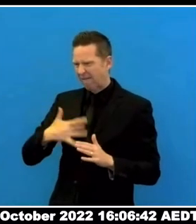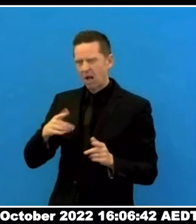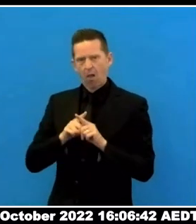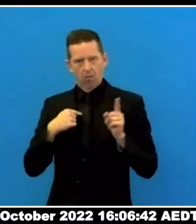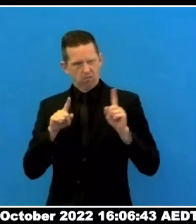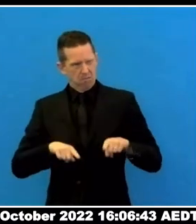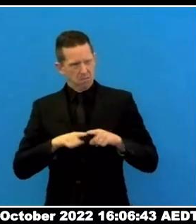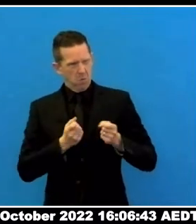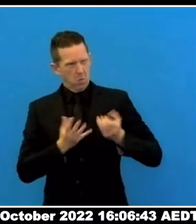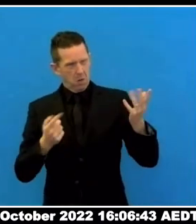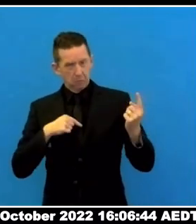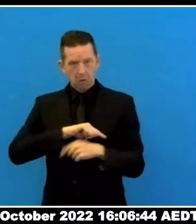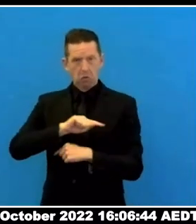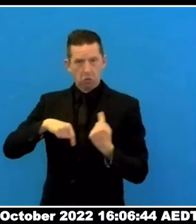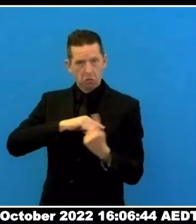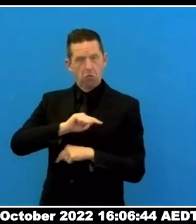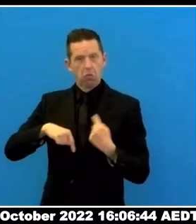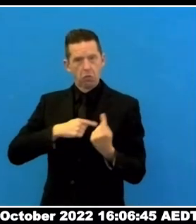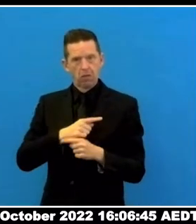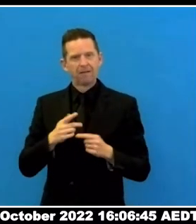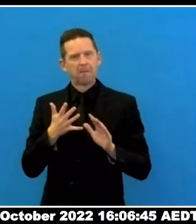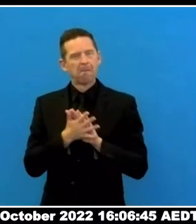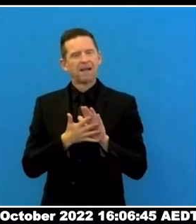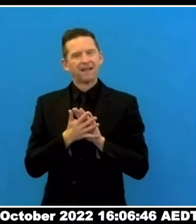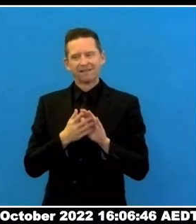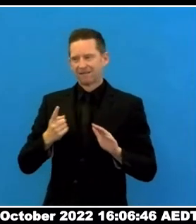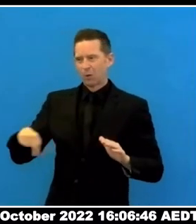there is no way that we can everyone will be other community leaders